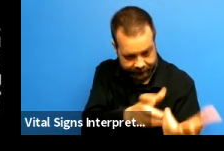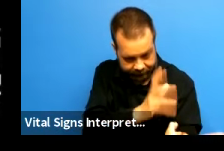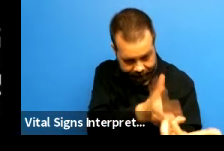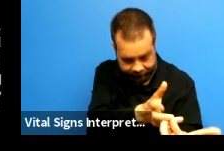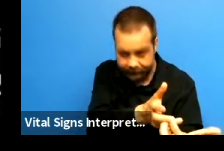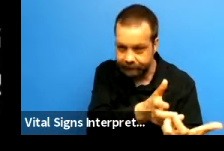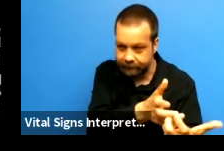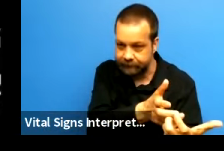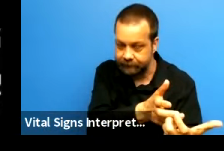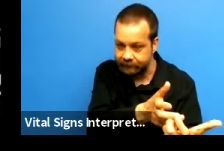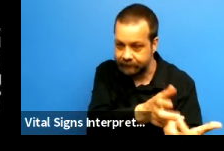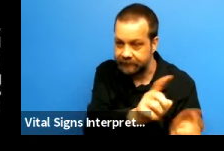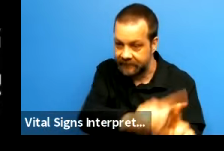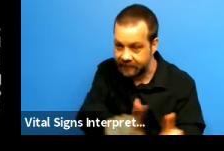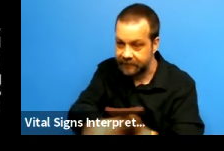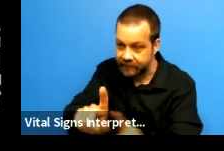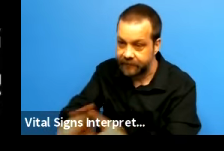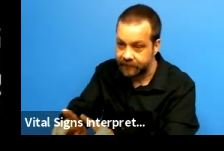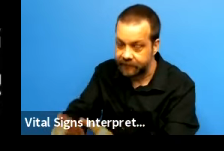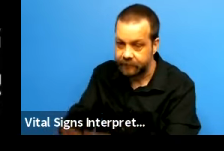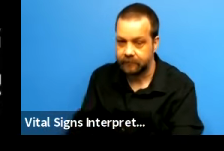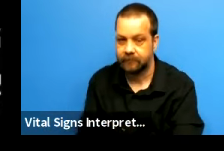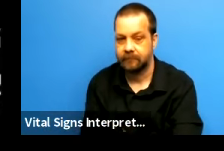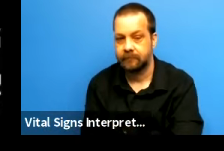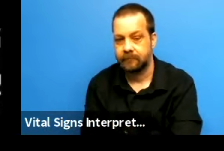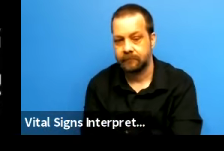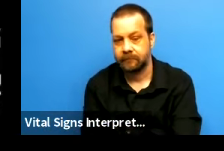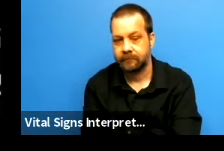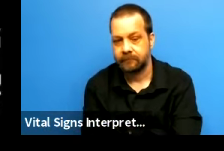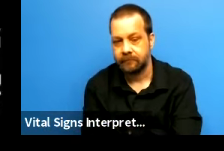I want to emphasize the most important thing an employer